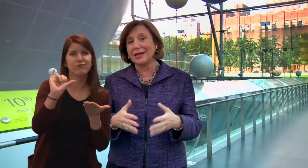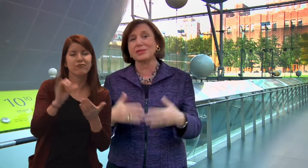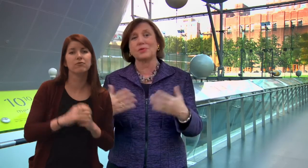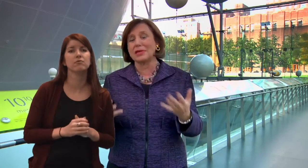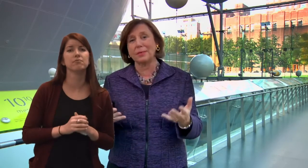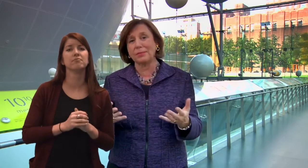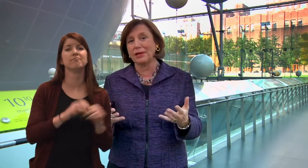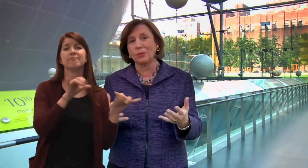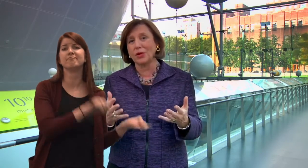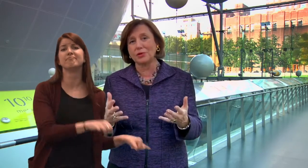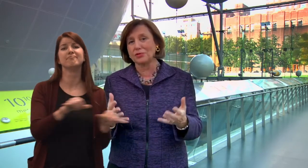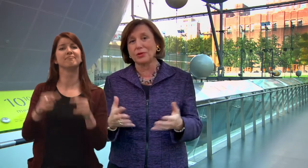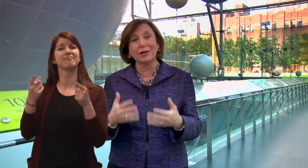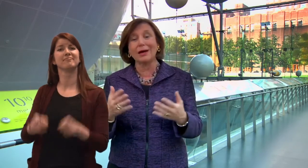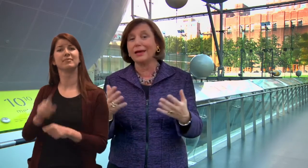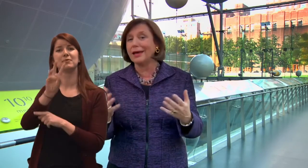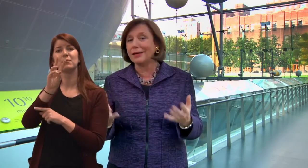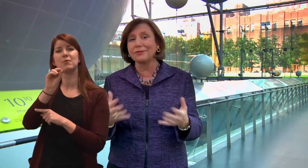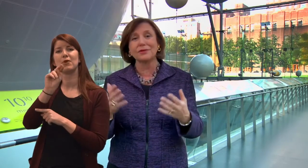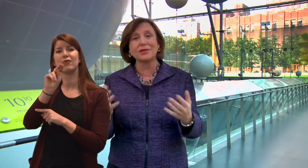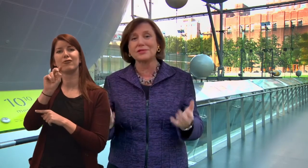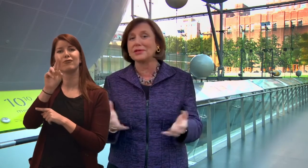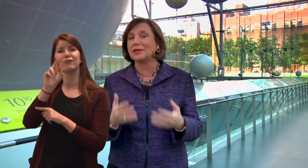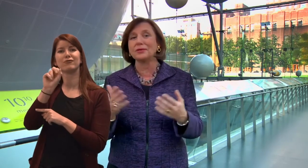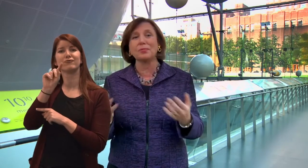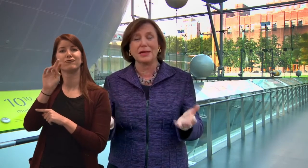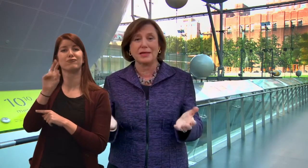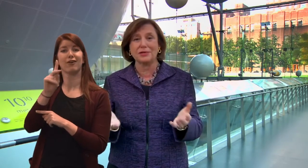that's what's happening in Wonderstruck on every single page.